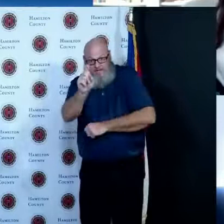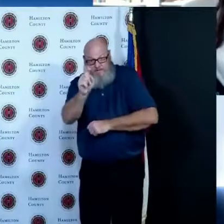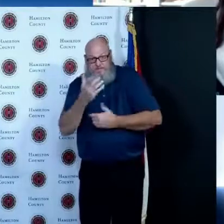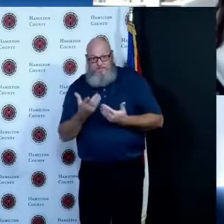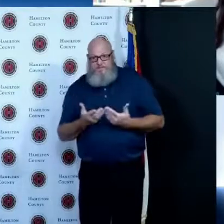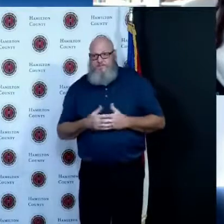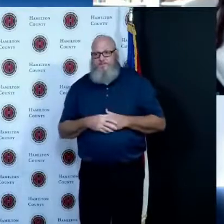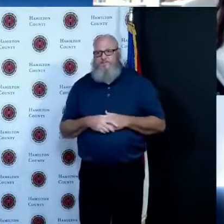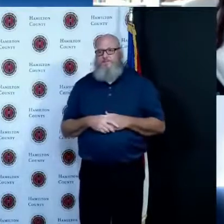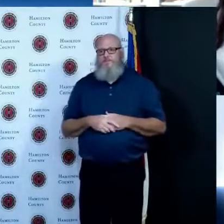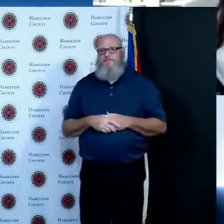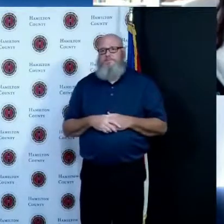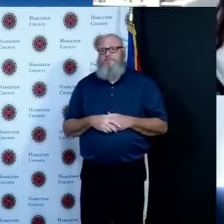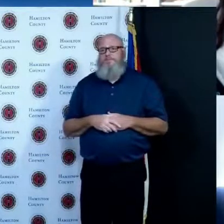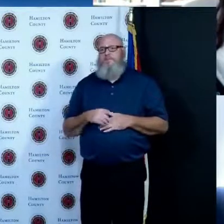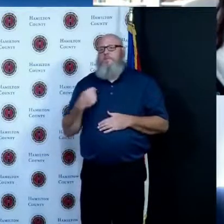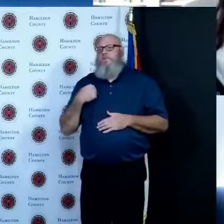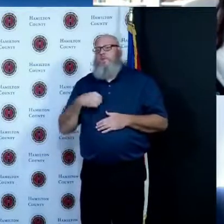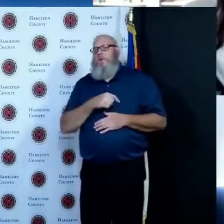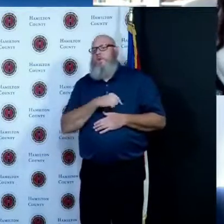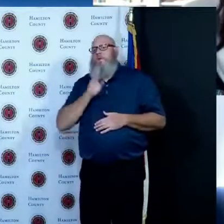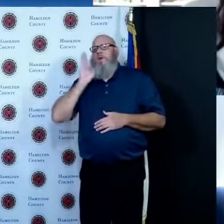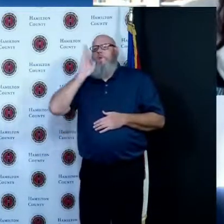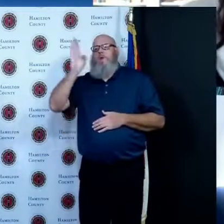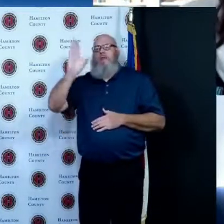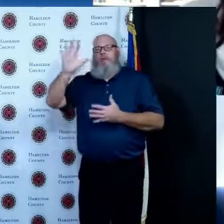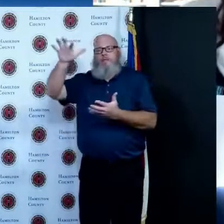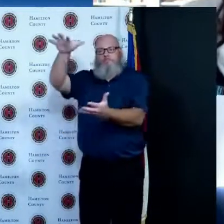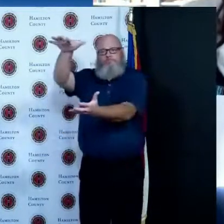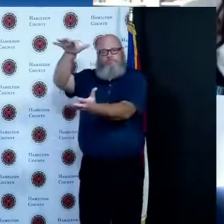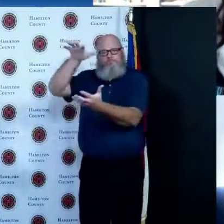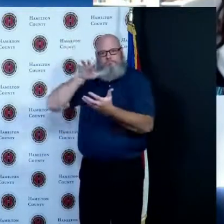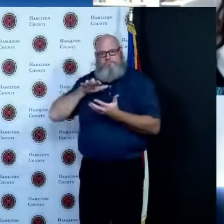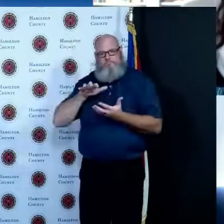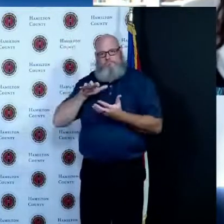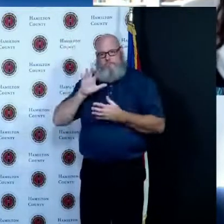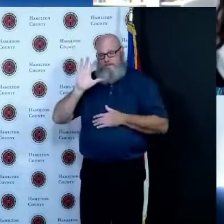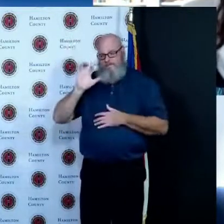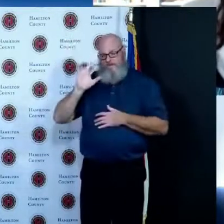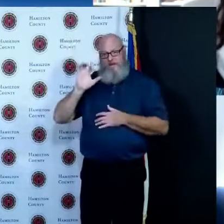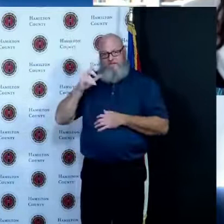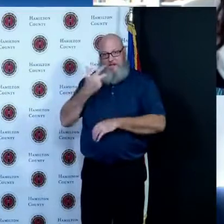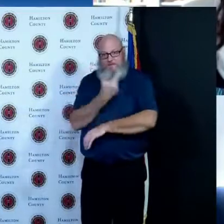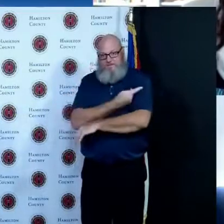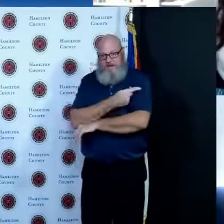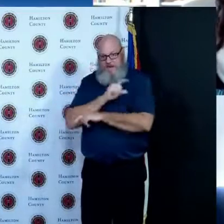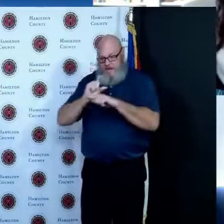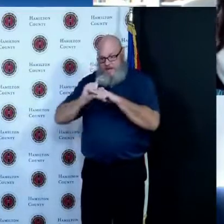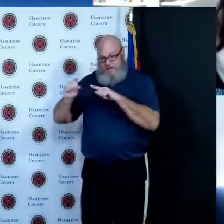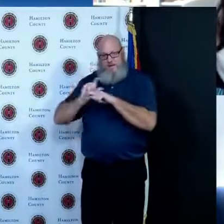get all 500 doses into the arms of those over the age of 80 on Thursday and Friday next week we are